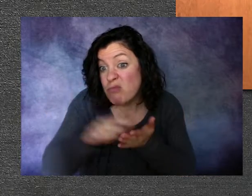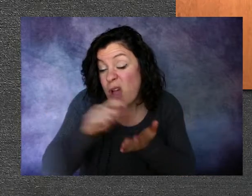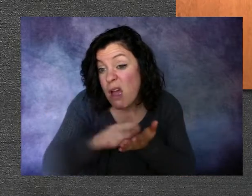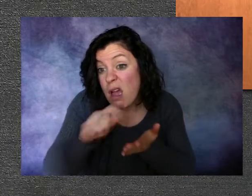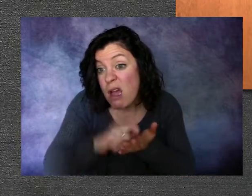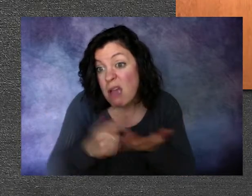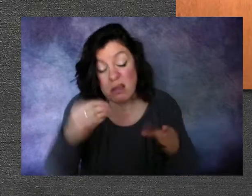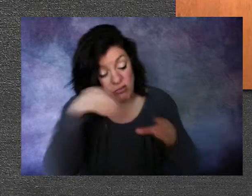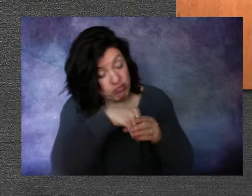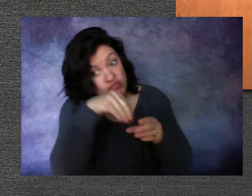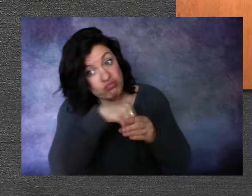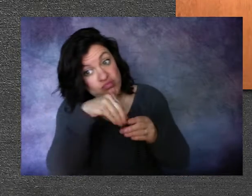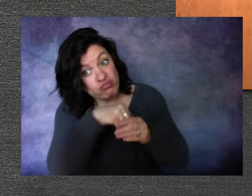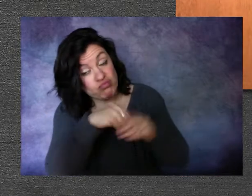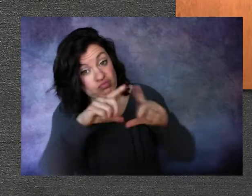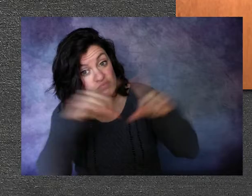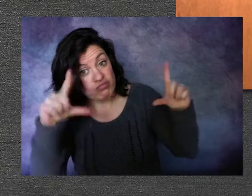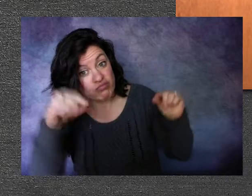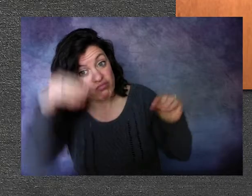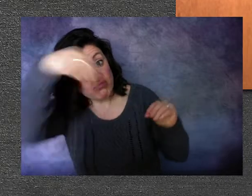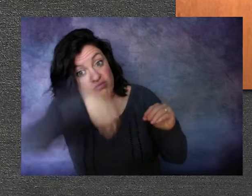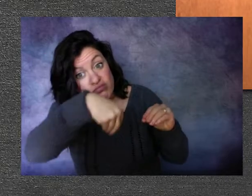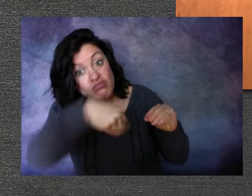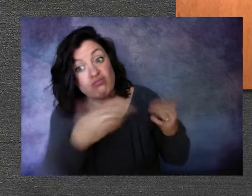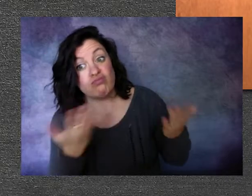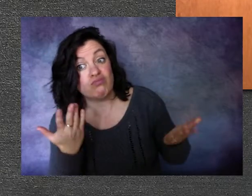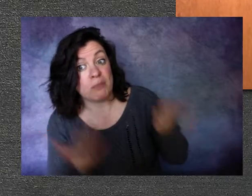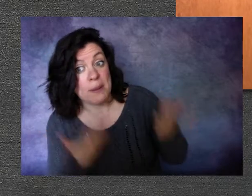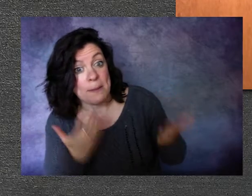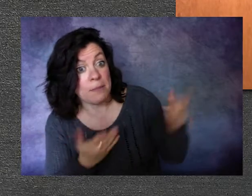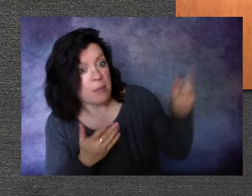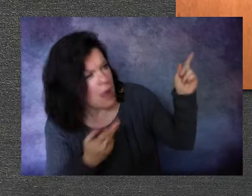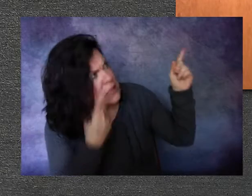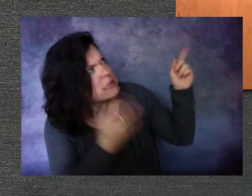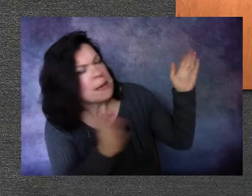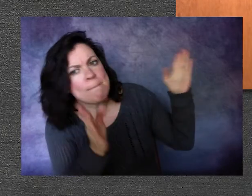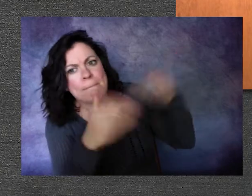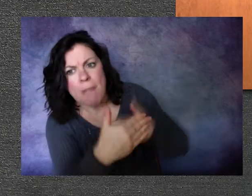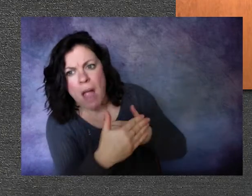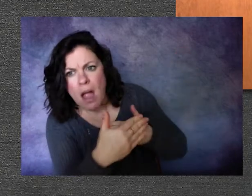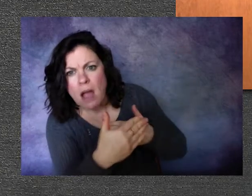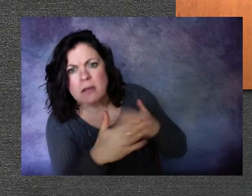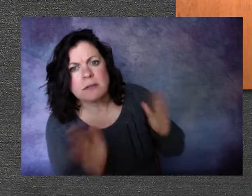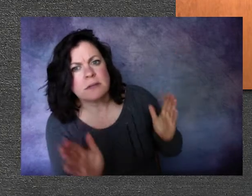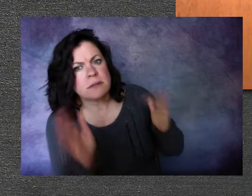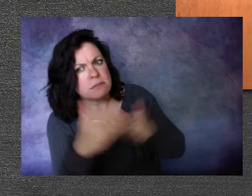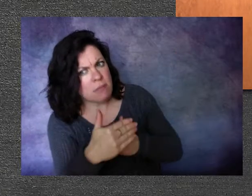or maybe we need to store something in that envelope. We have a box.